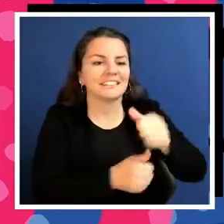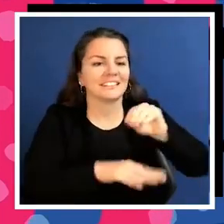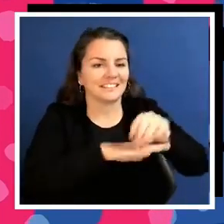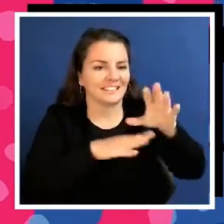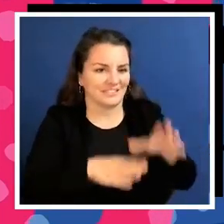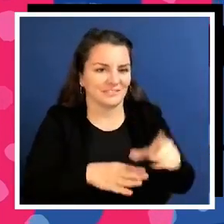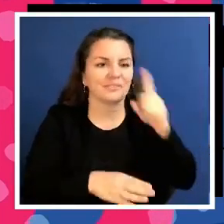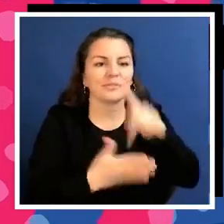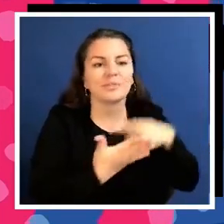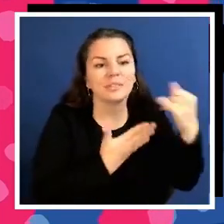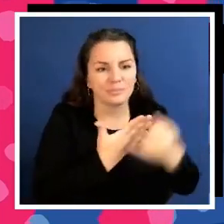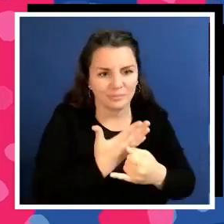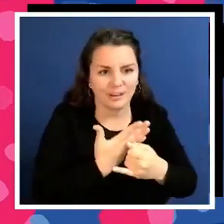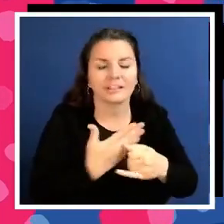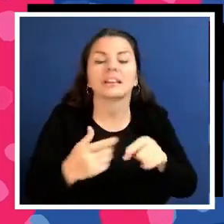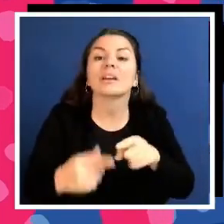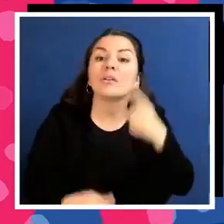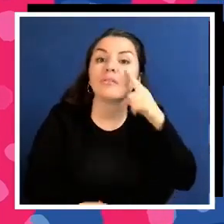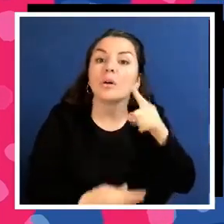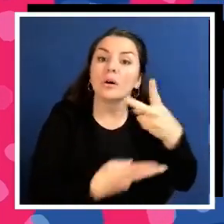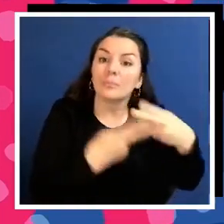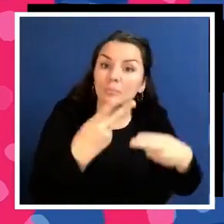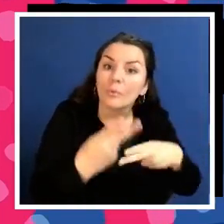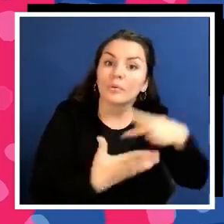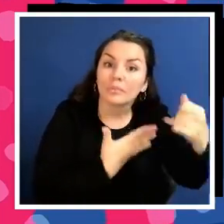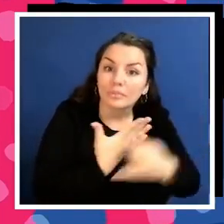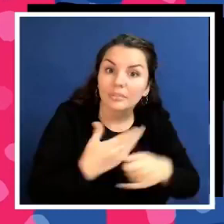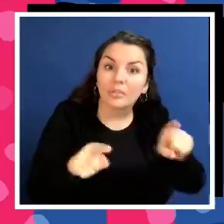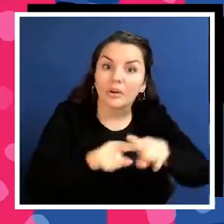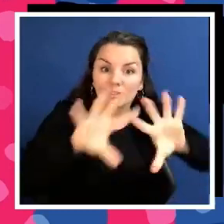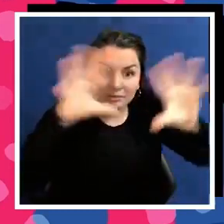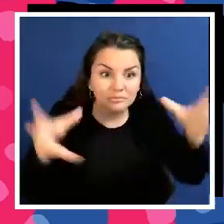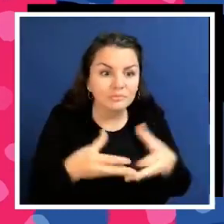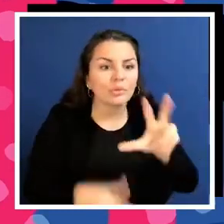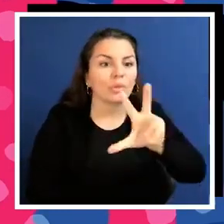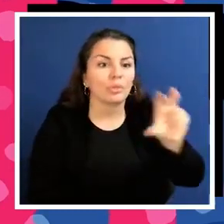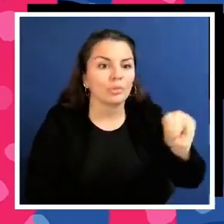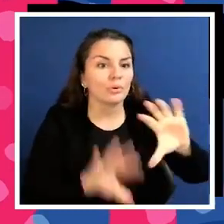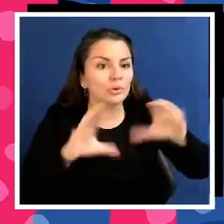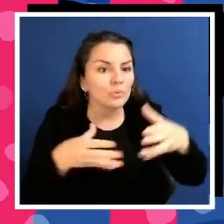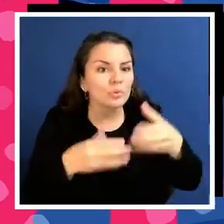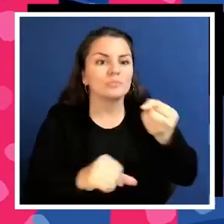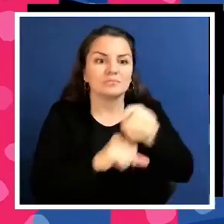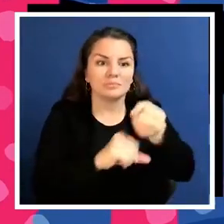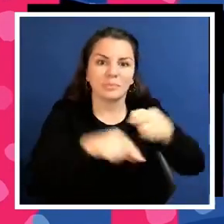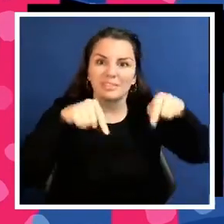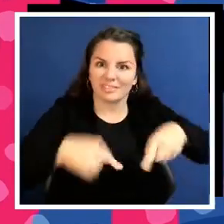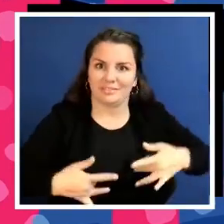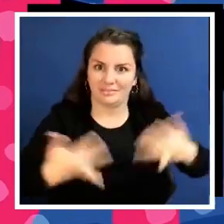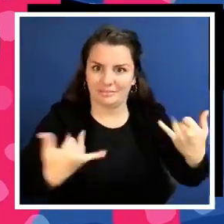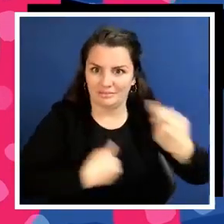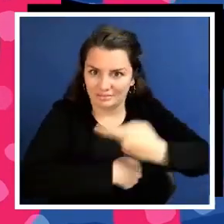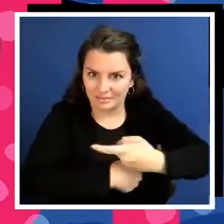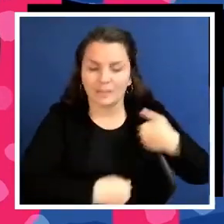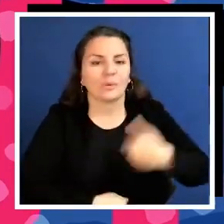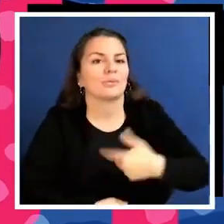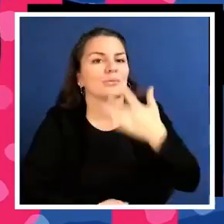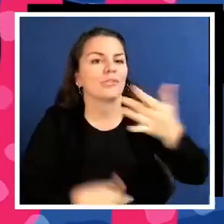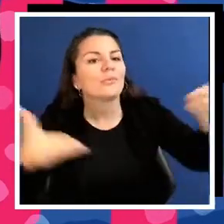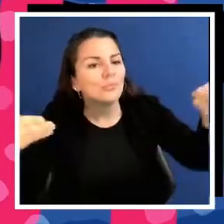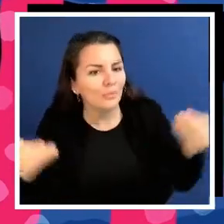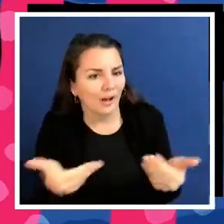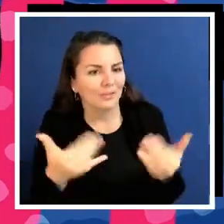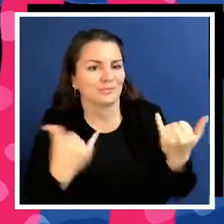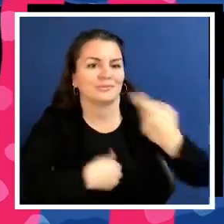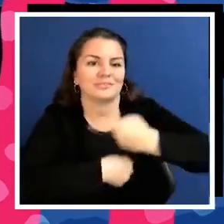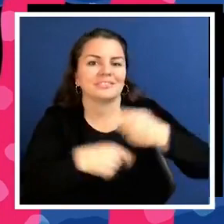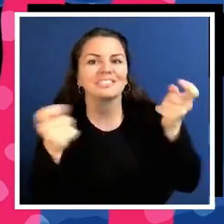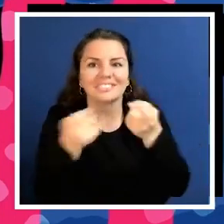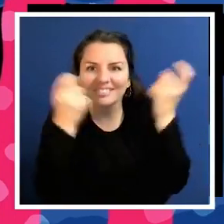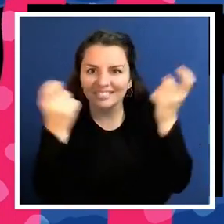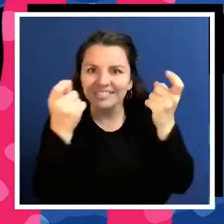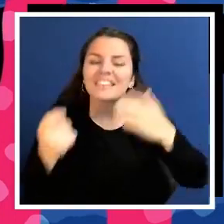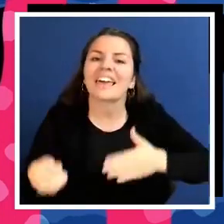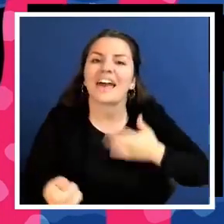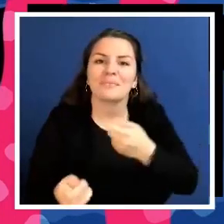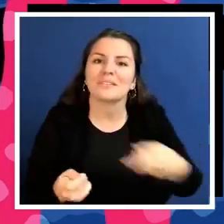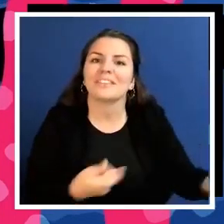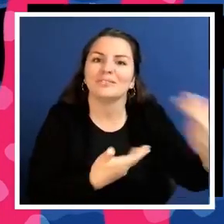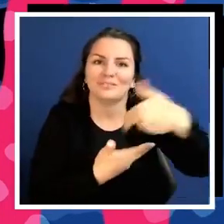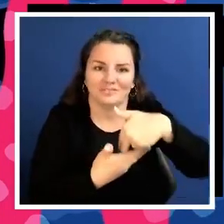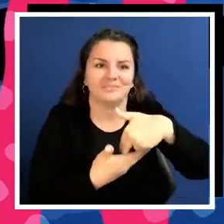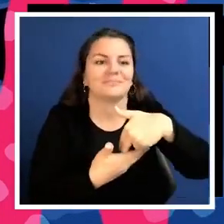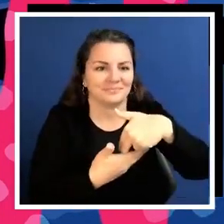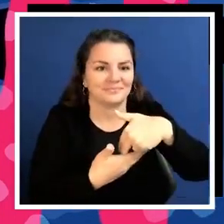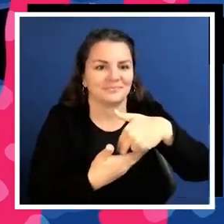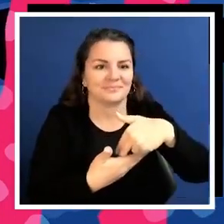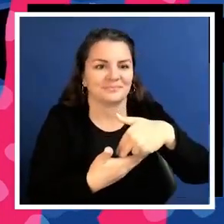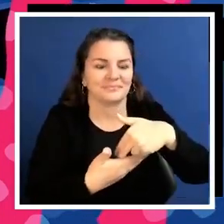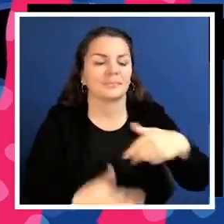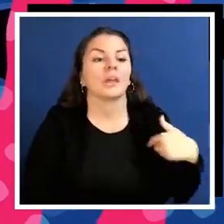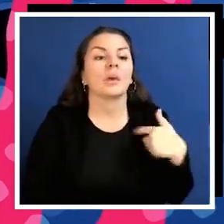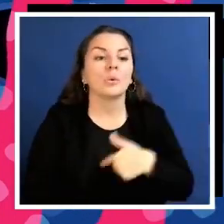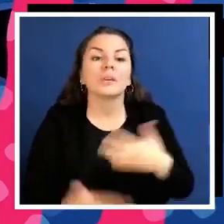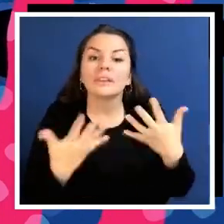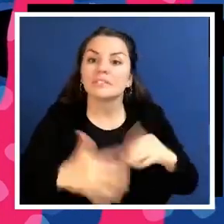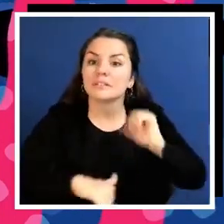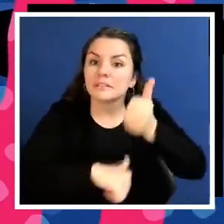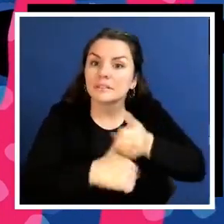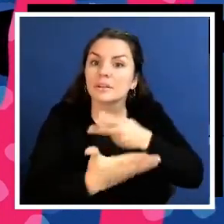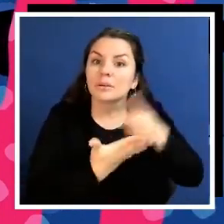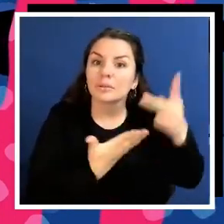WHO ARE YOU?